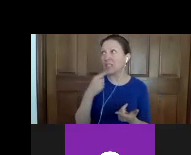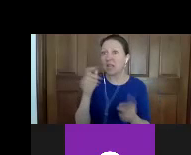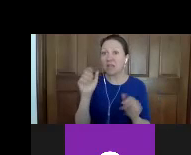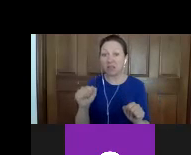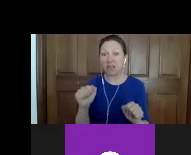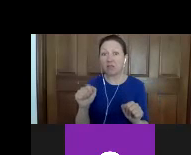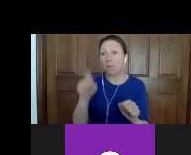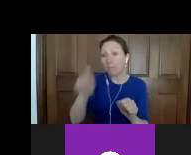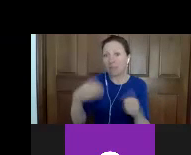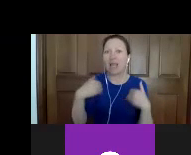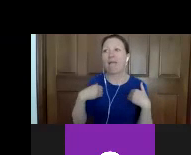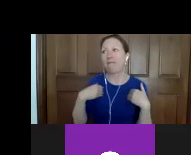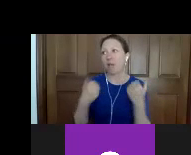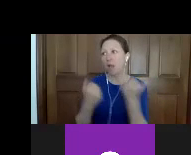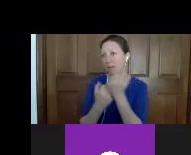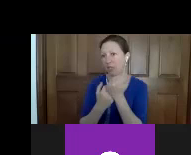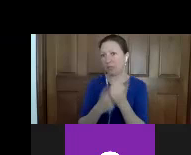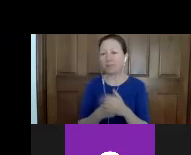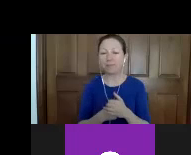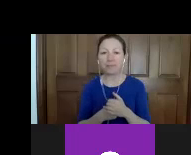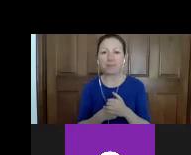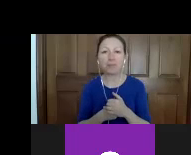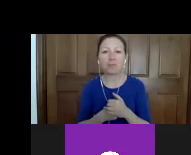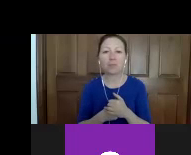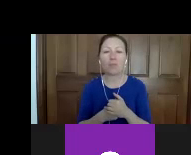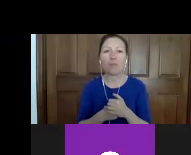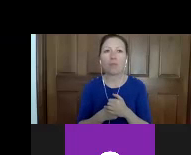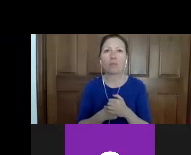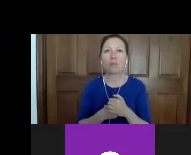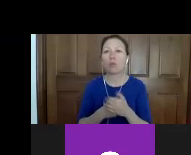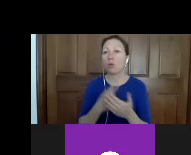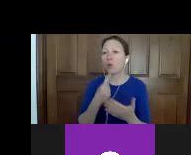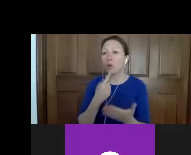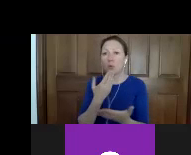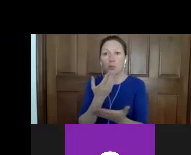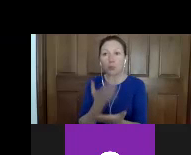The proof does not need to include a medical diagnosis or full medical history. Only needs